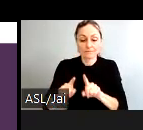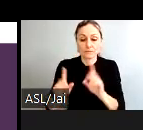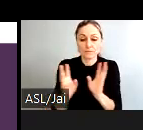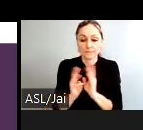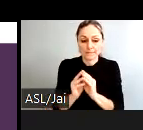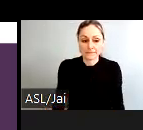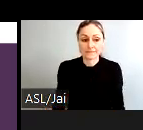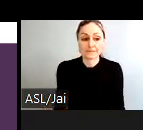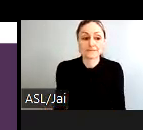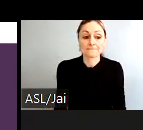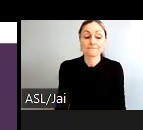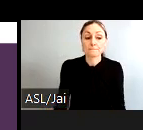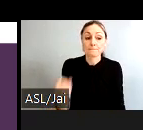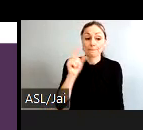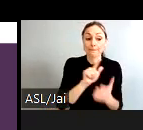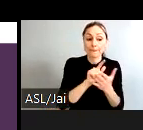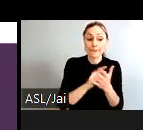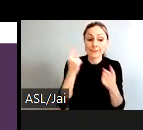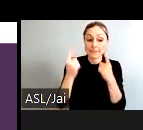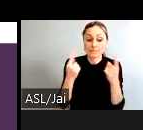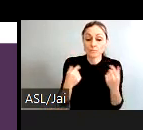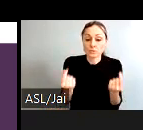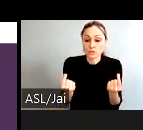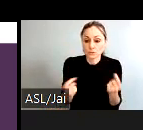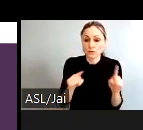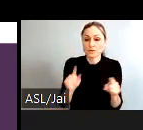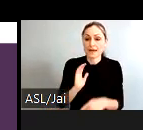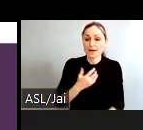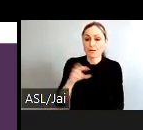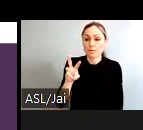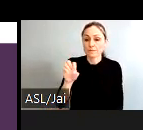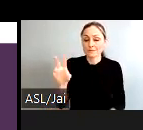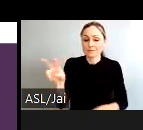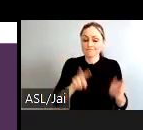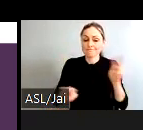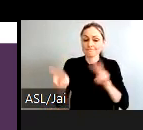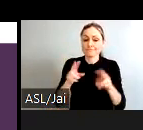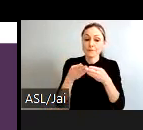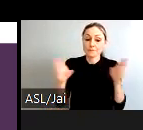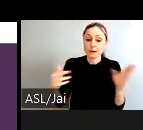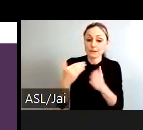For the legal you can review our website about public records, immigration status,